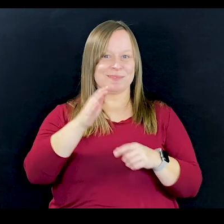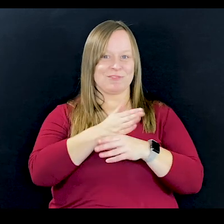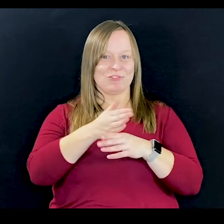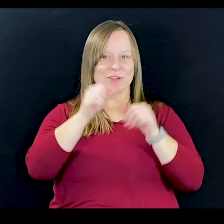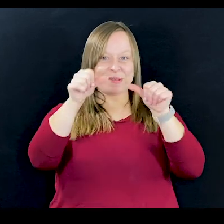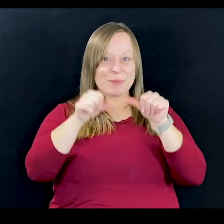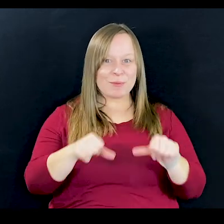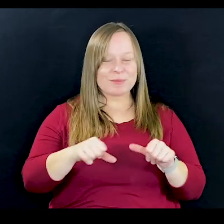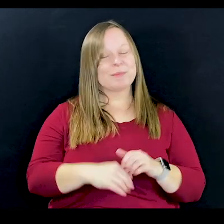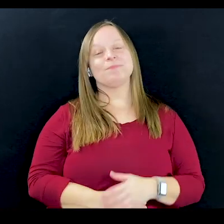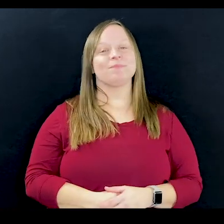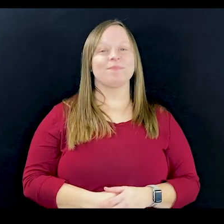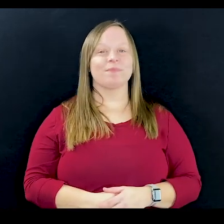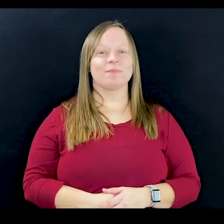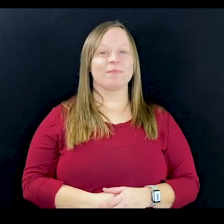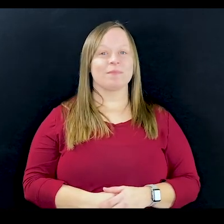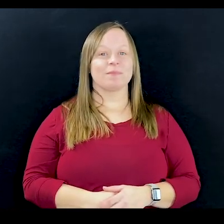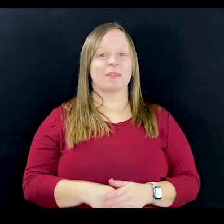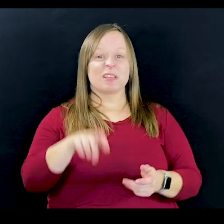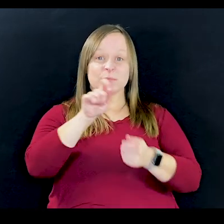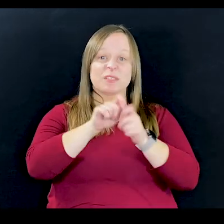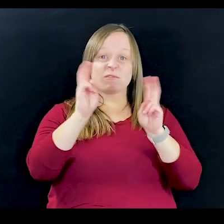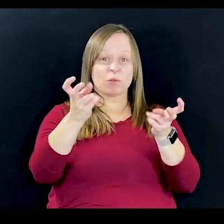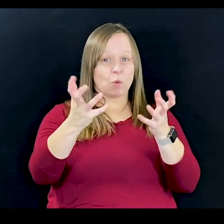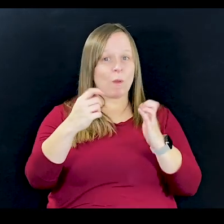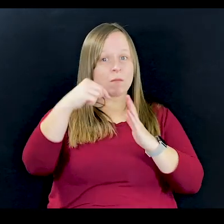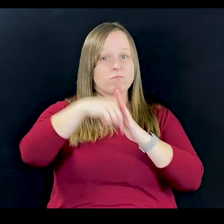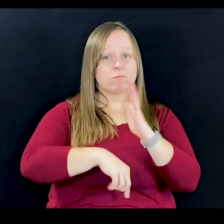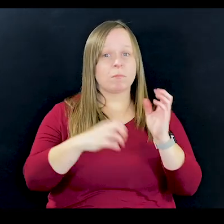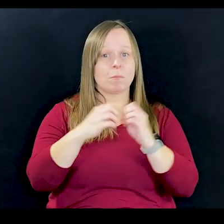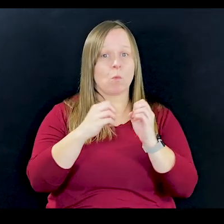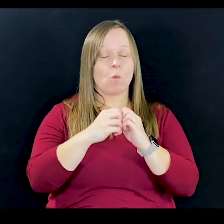subscribe, like, and share this post. If there is a subject you would like us to